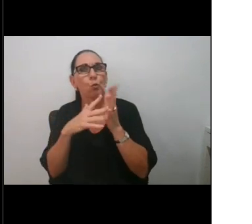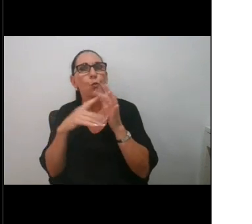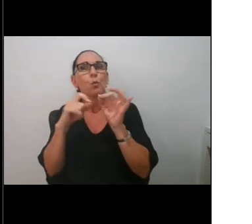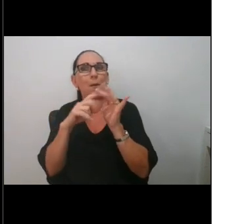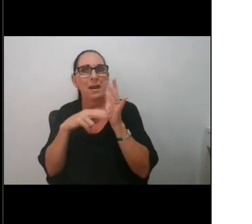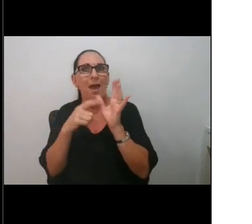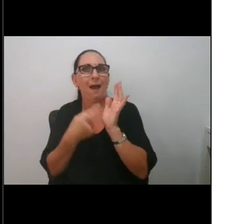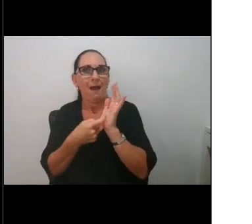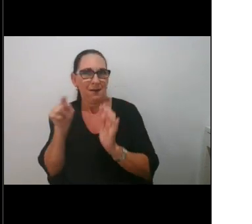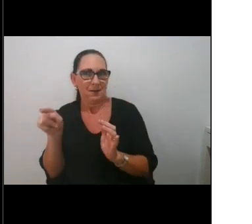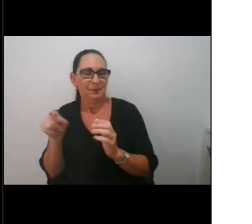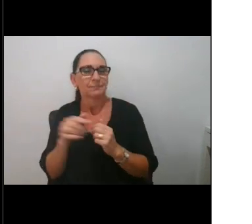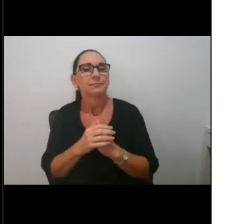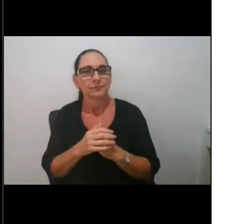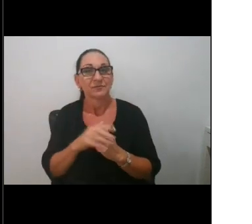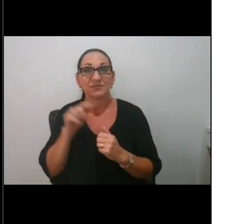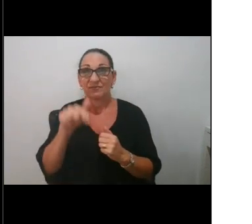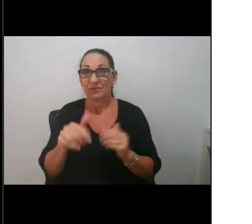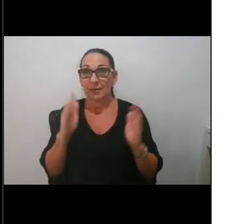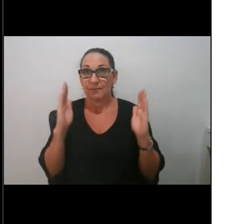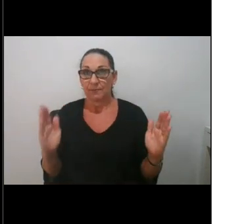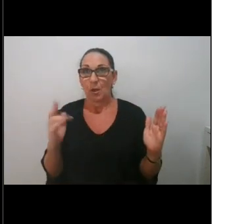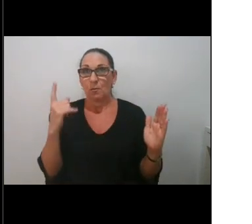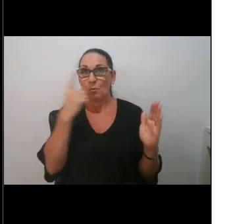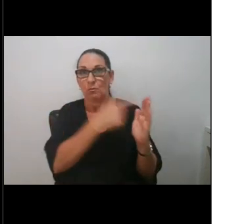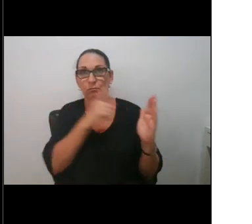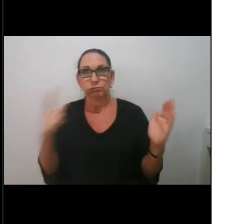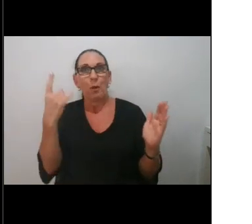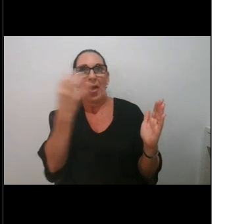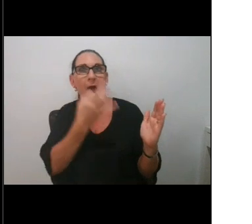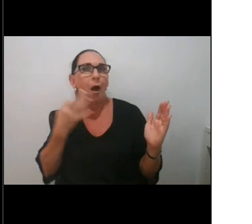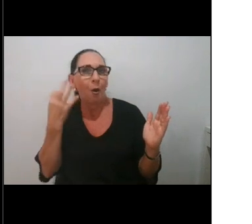webinar is a 1hour webinar the presentation of the speakers will last for approximately